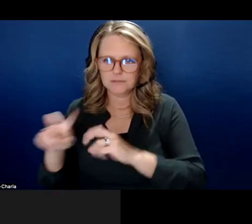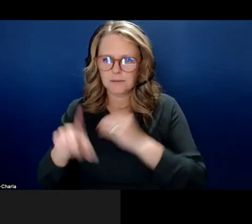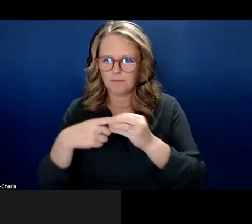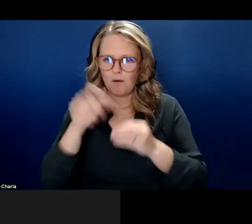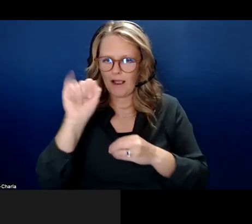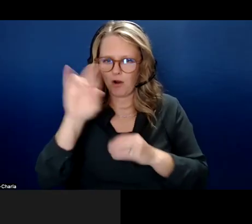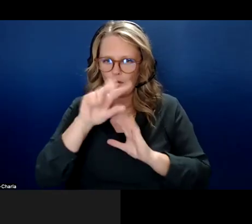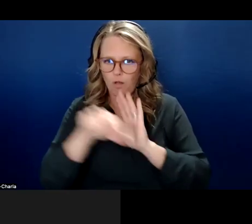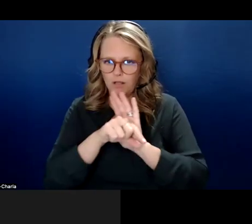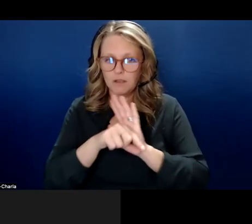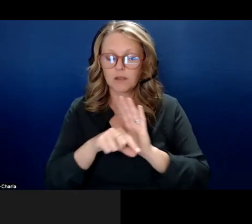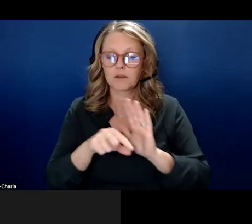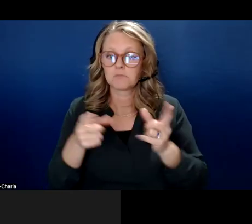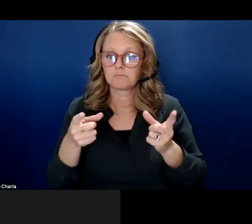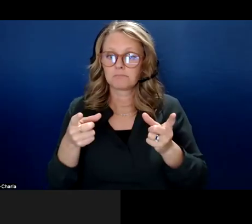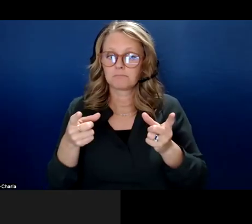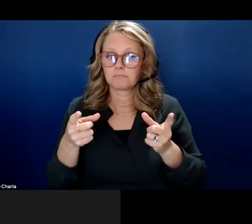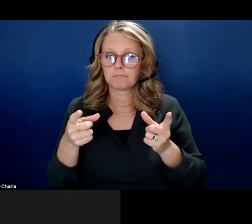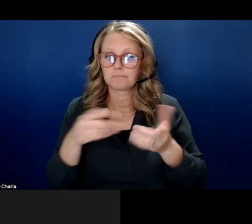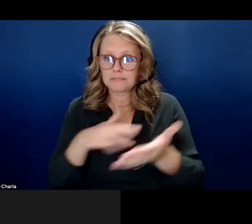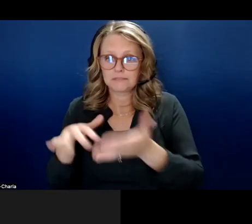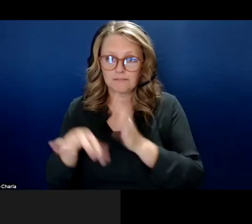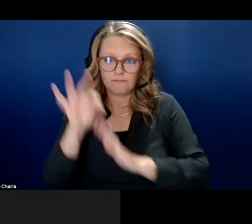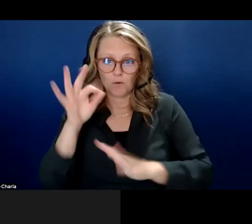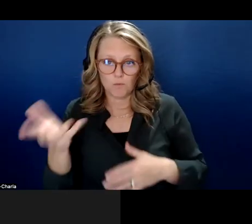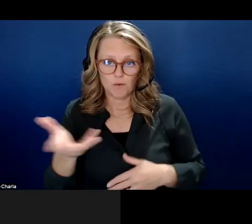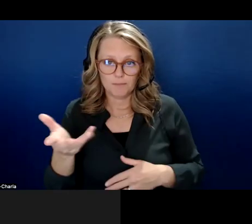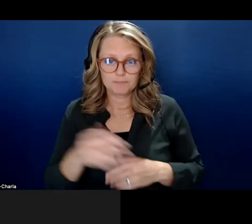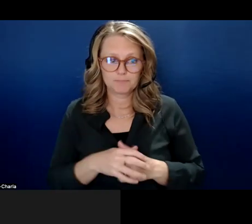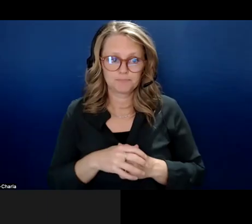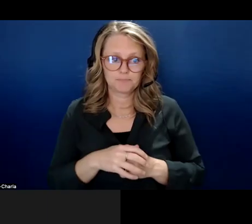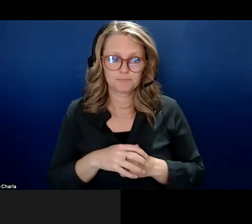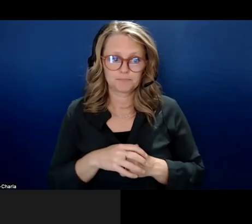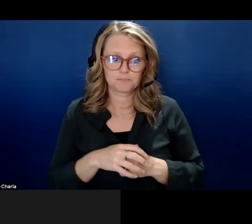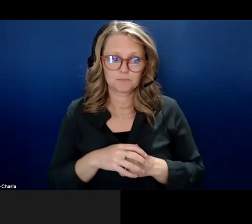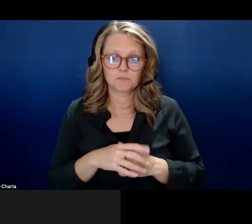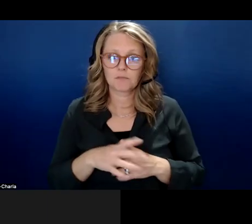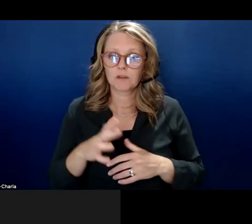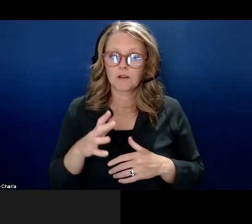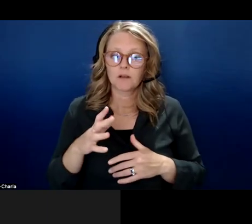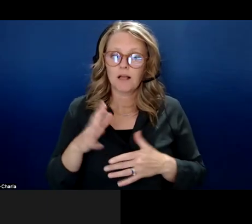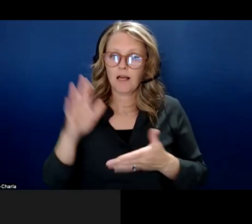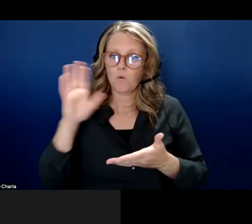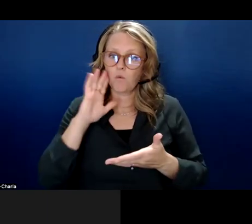to remove a pretty significant amount of vehicle miles traveled from the corridor,